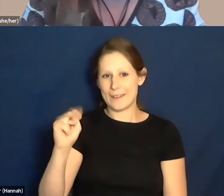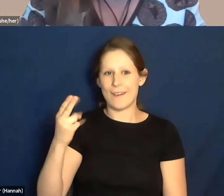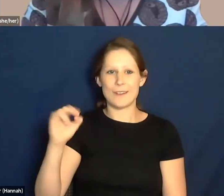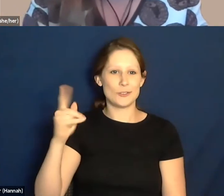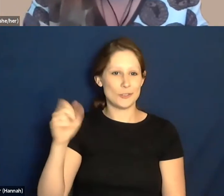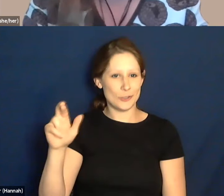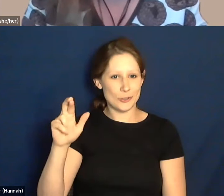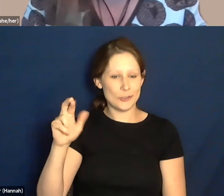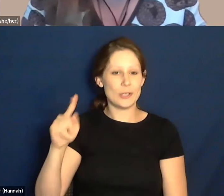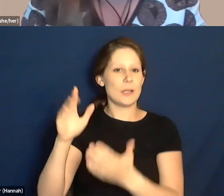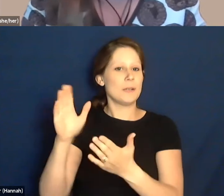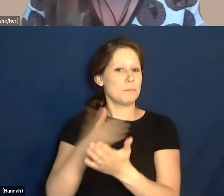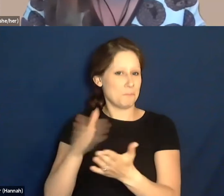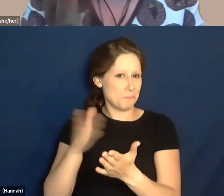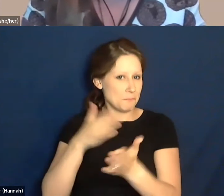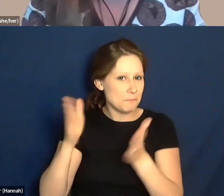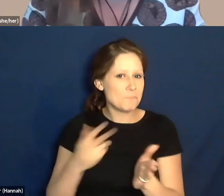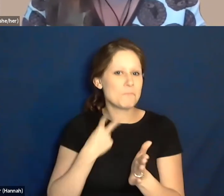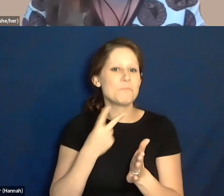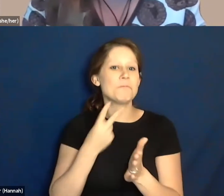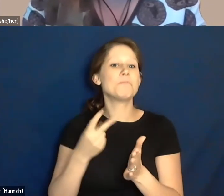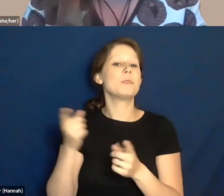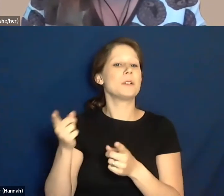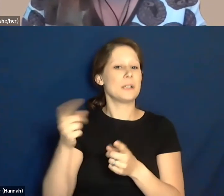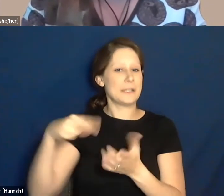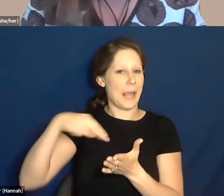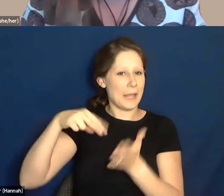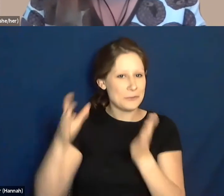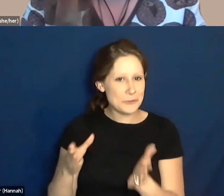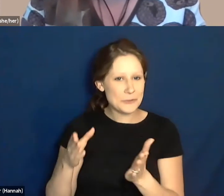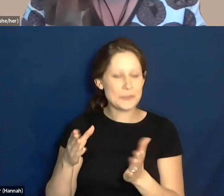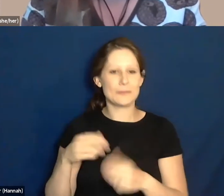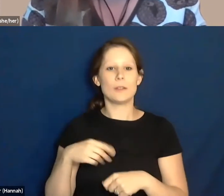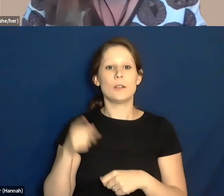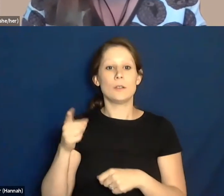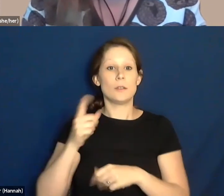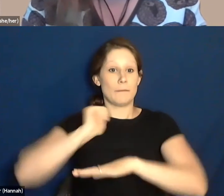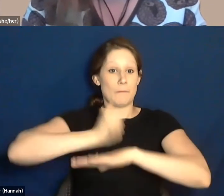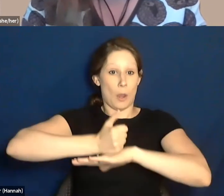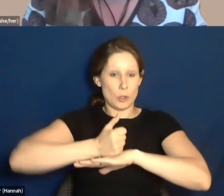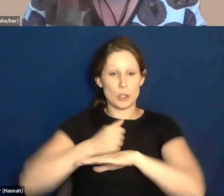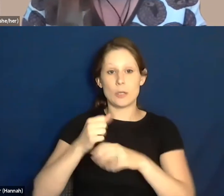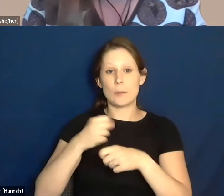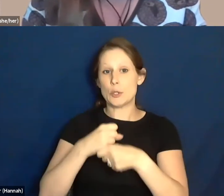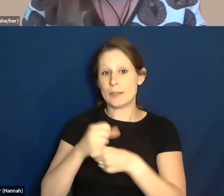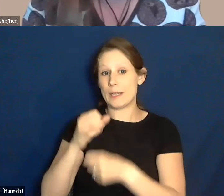member of actors equity. She is the founder and producing artistic director of Moonstone Theatre,